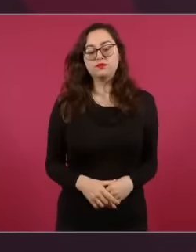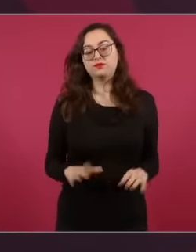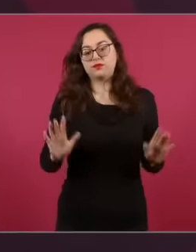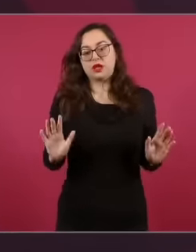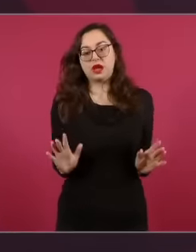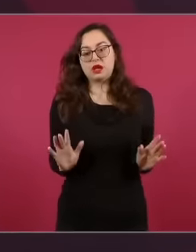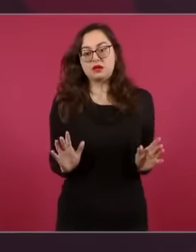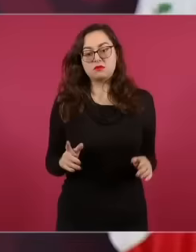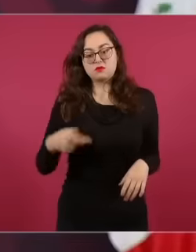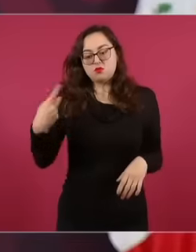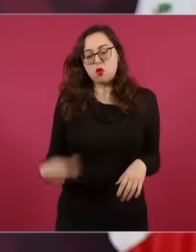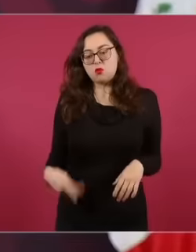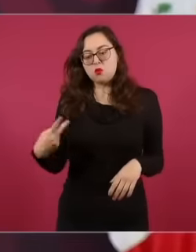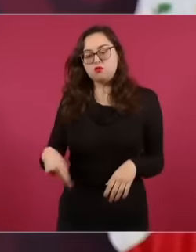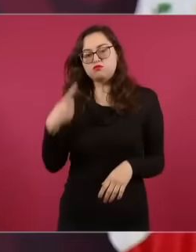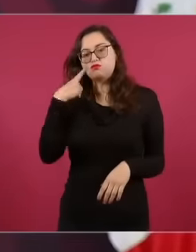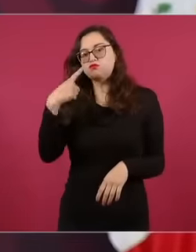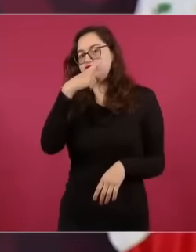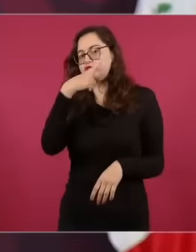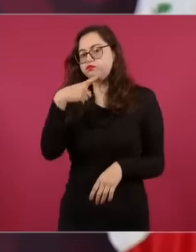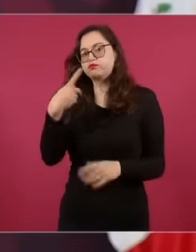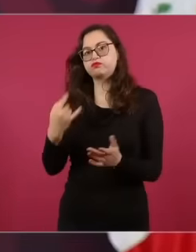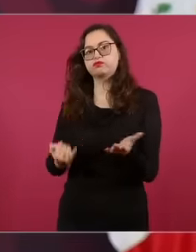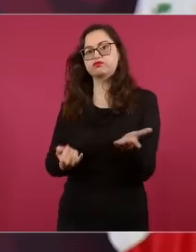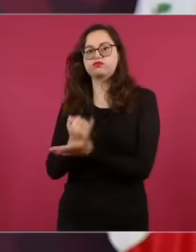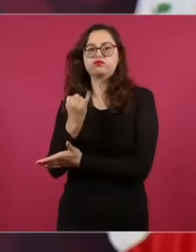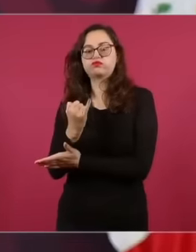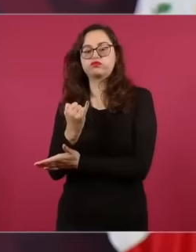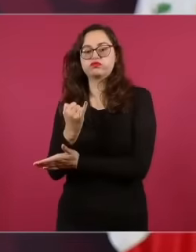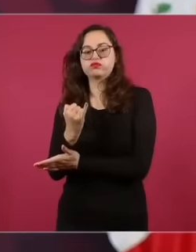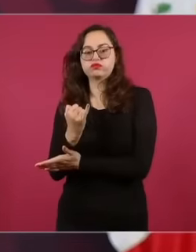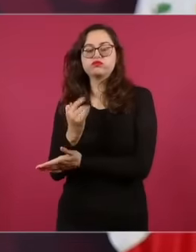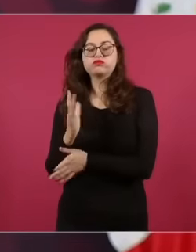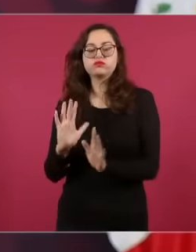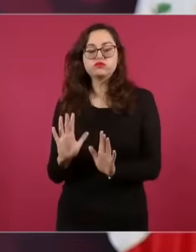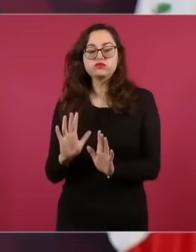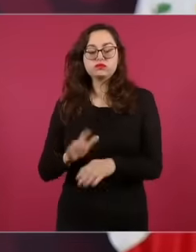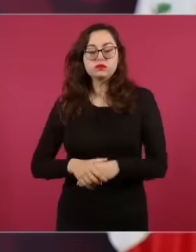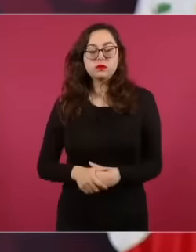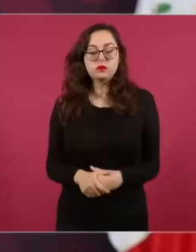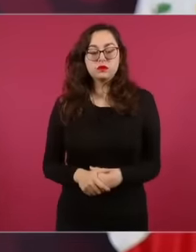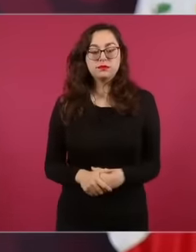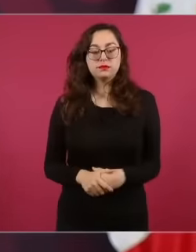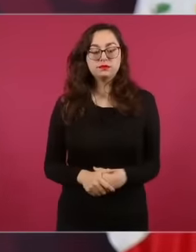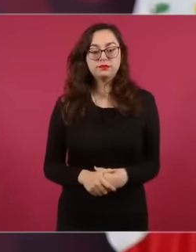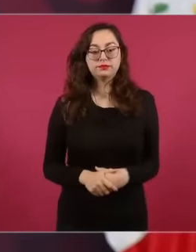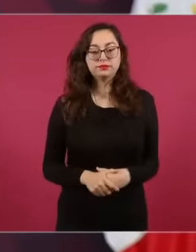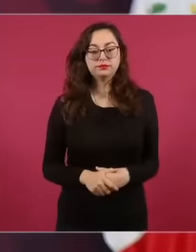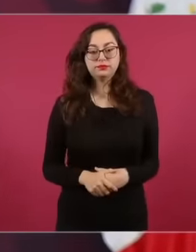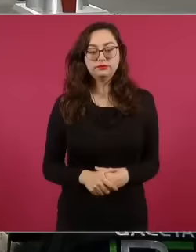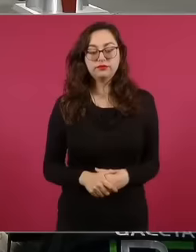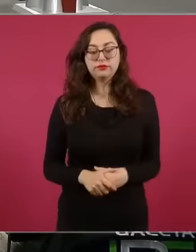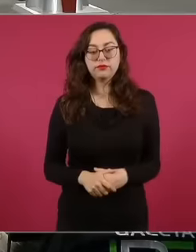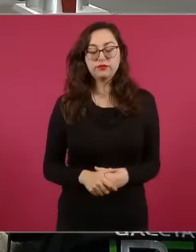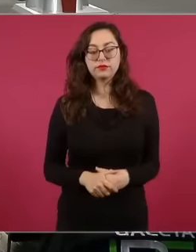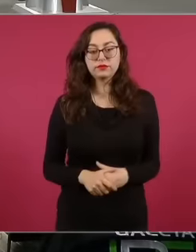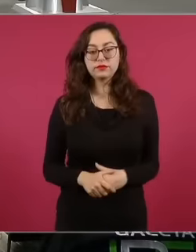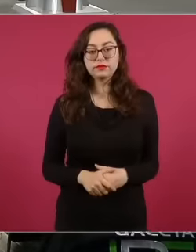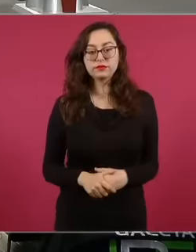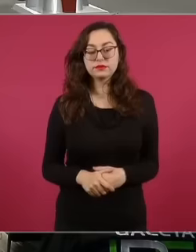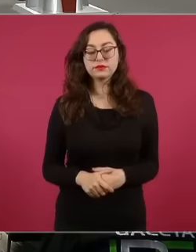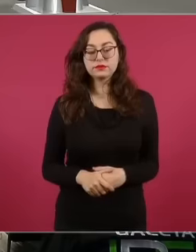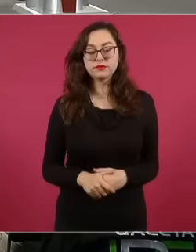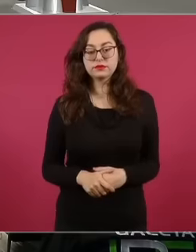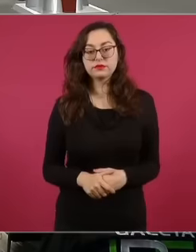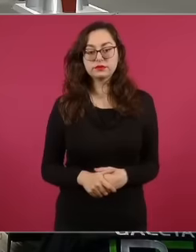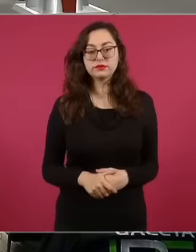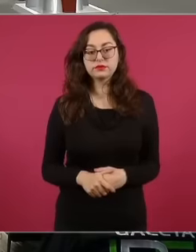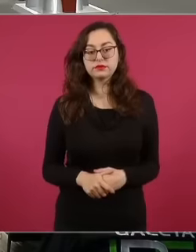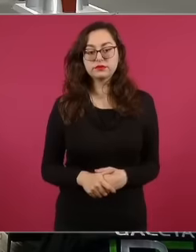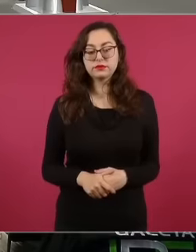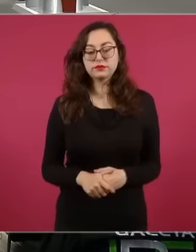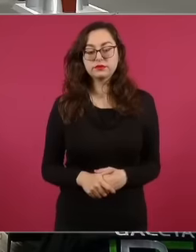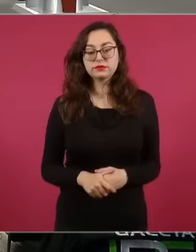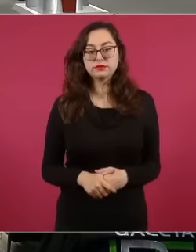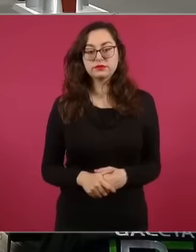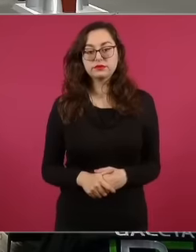to Mexicans, decide how this case is a crude